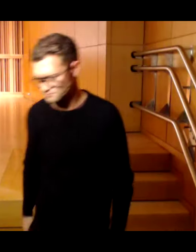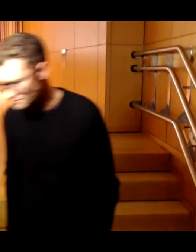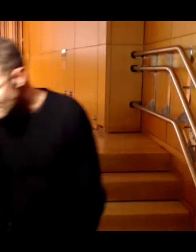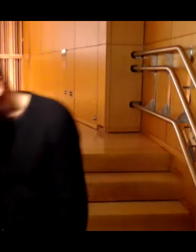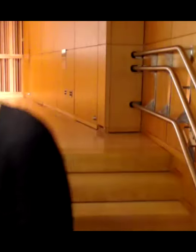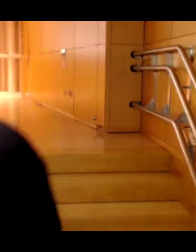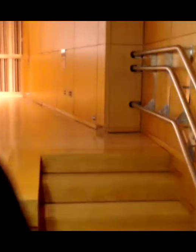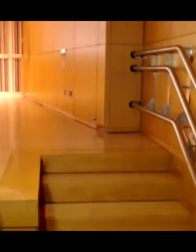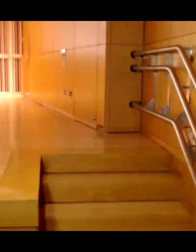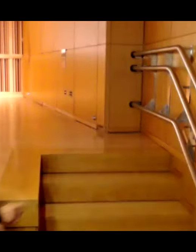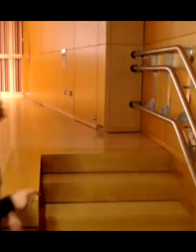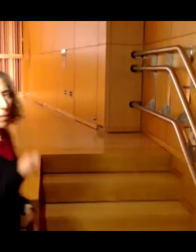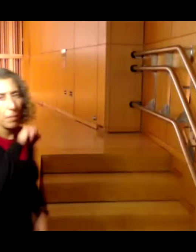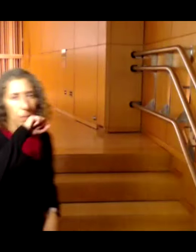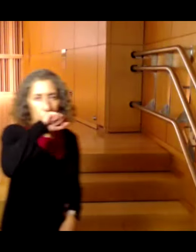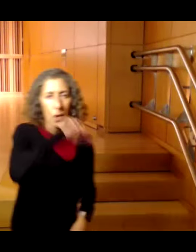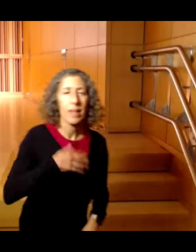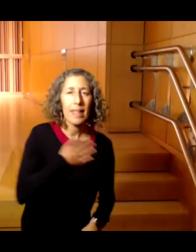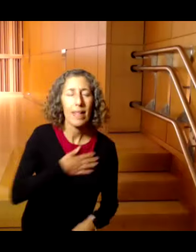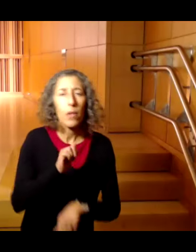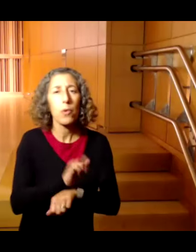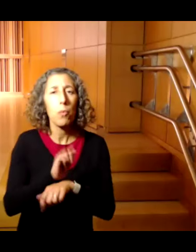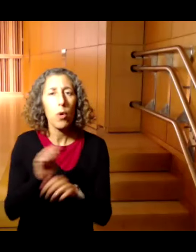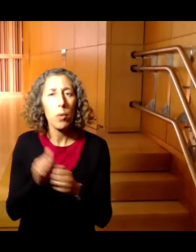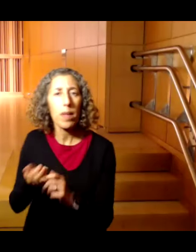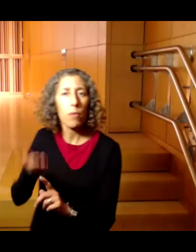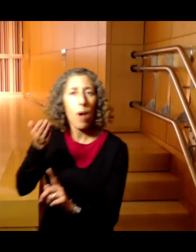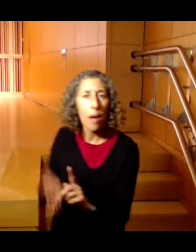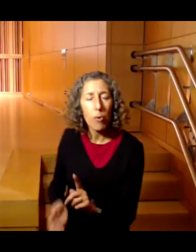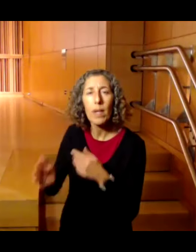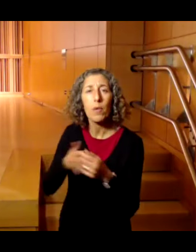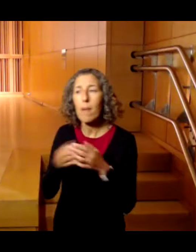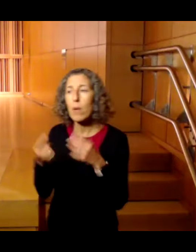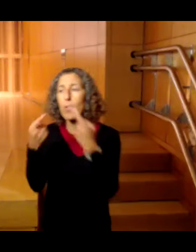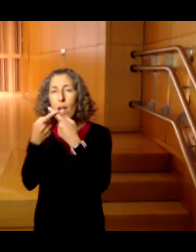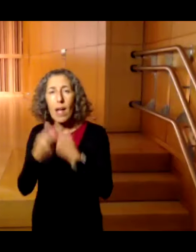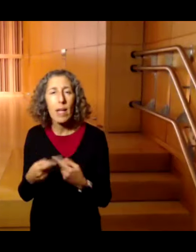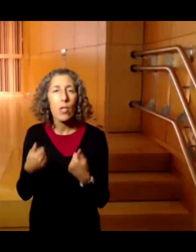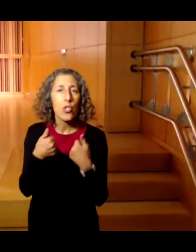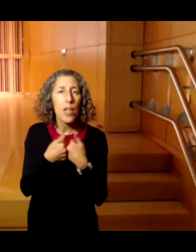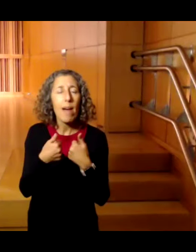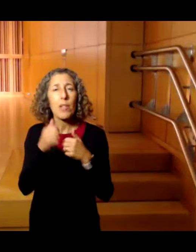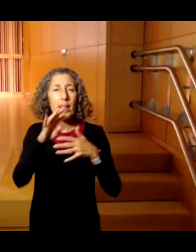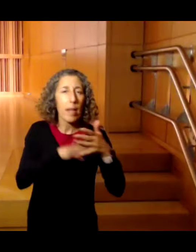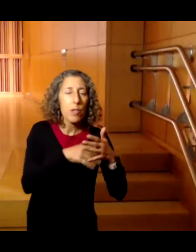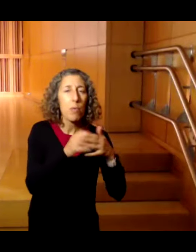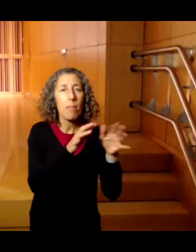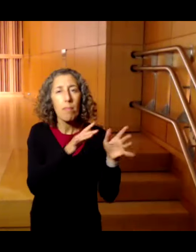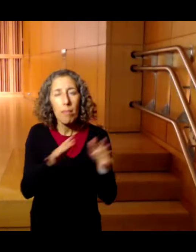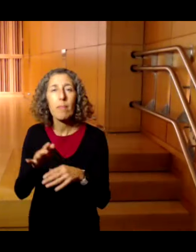Even amid the challenges we both faced. With work schedules, the particulars of editing, and our aims of ensuring we conveyed Essex's vision.